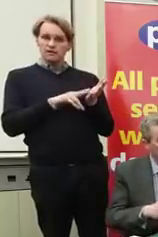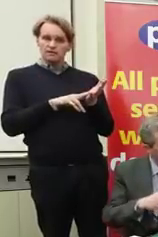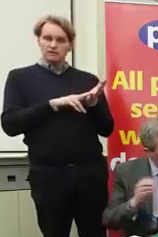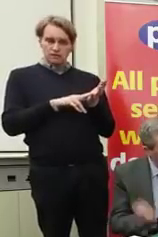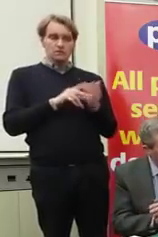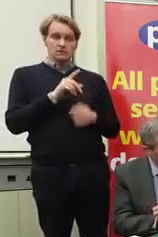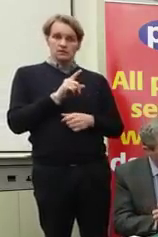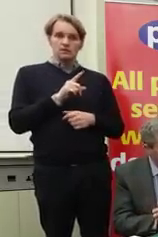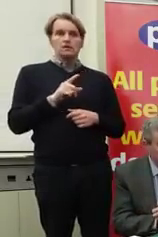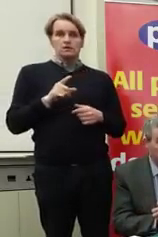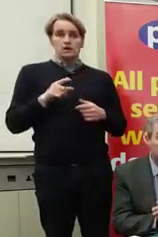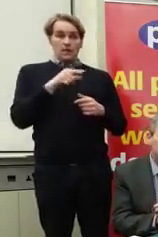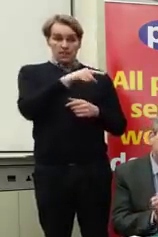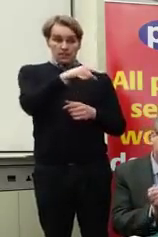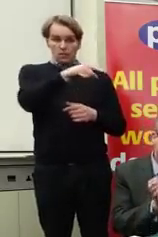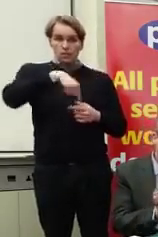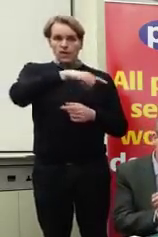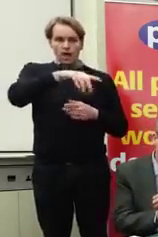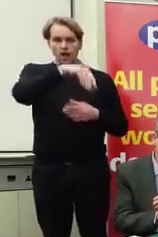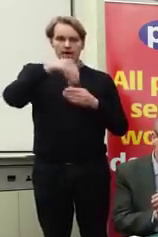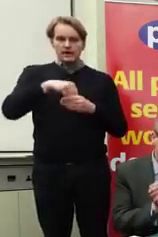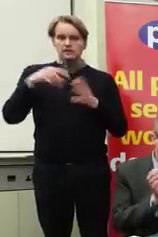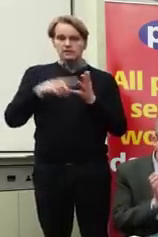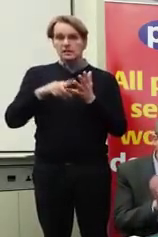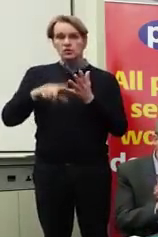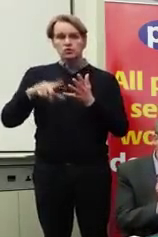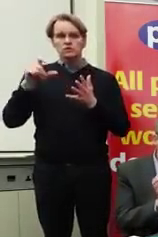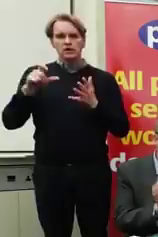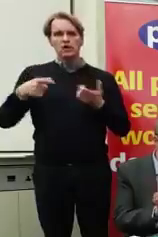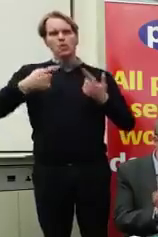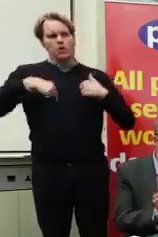look after people in the here and now but crucially revisit those arguments that